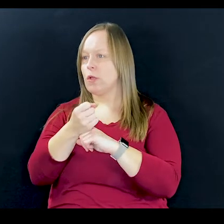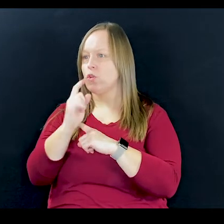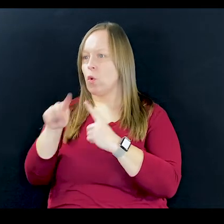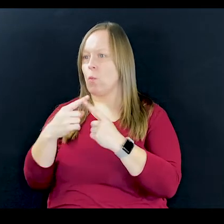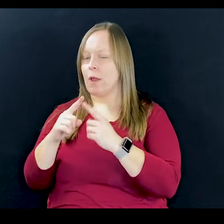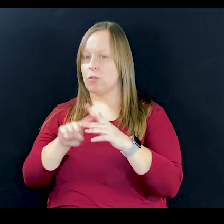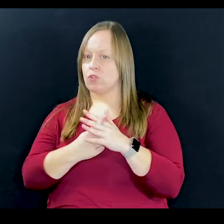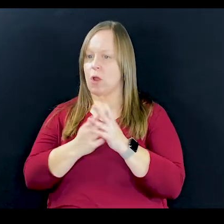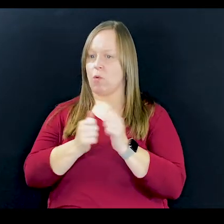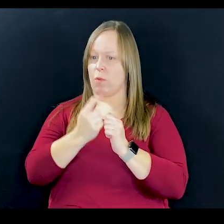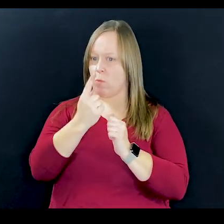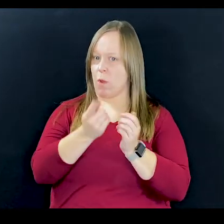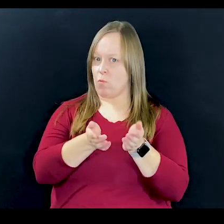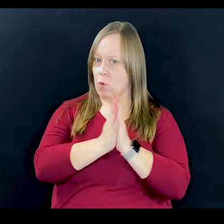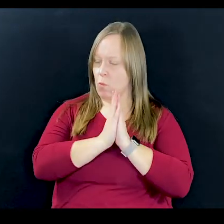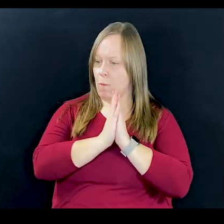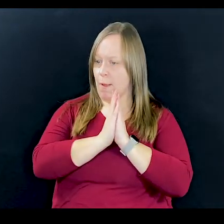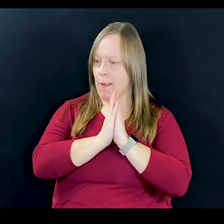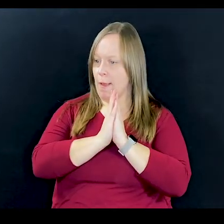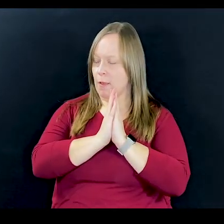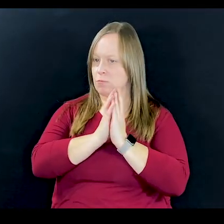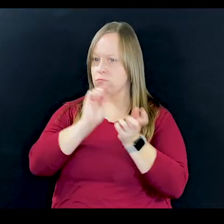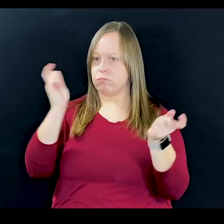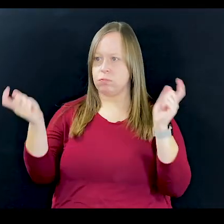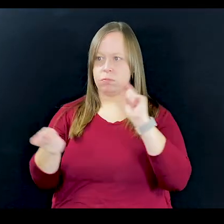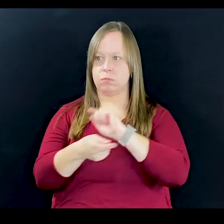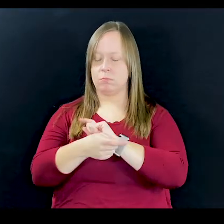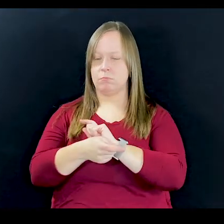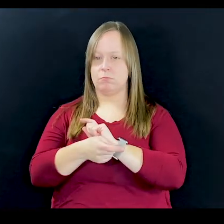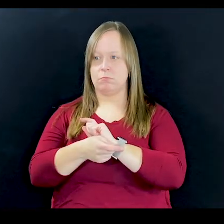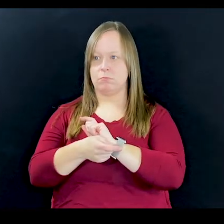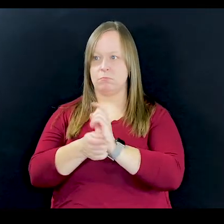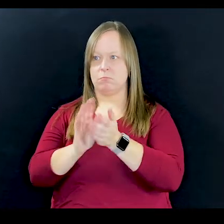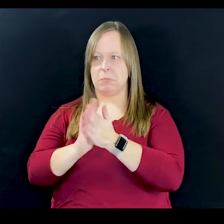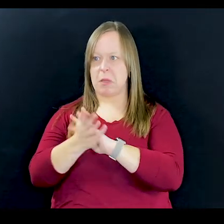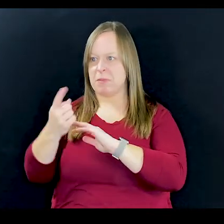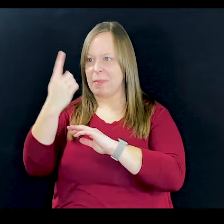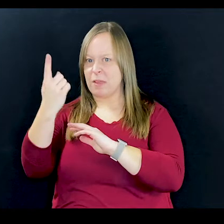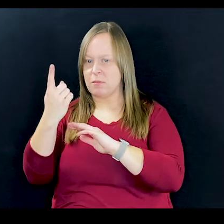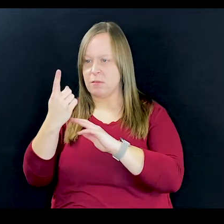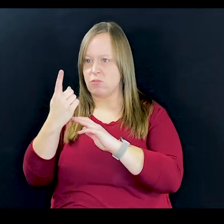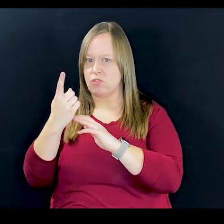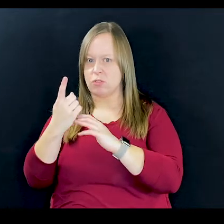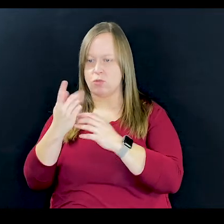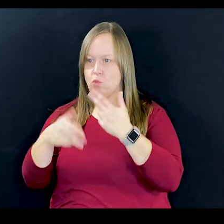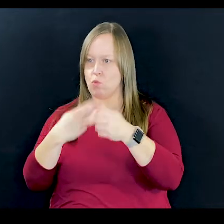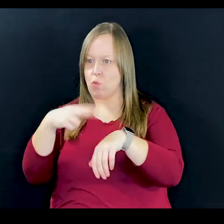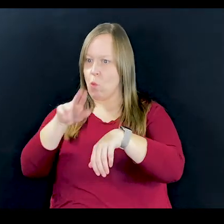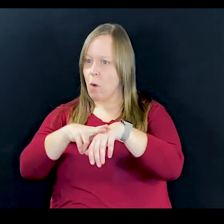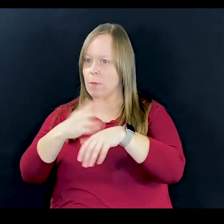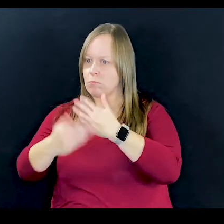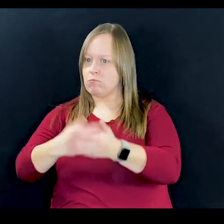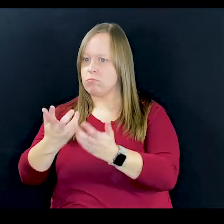we could start out with one request and it could really change into something else, is it an organic process.